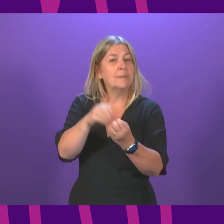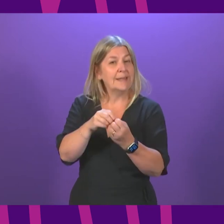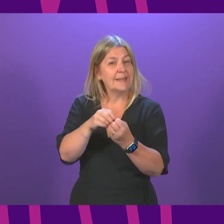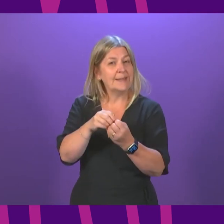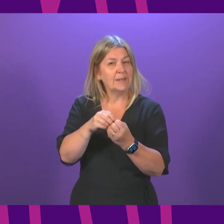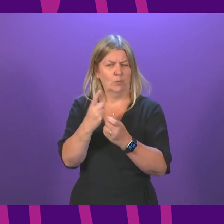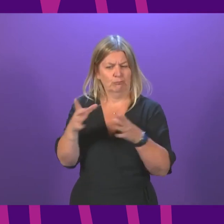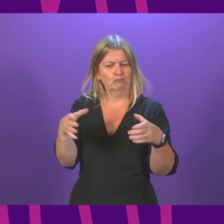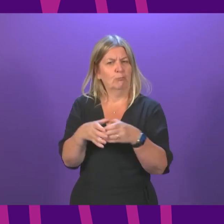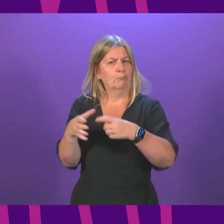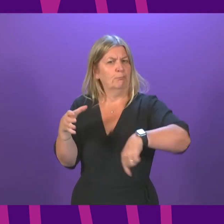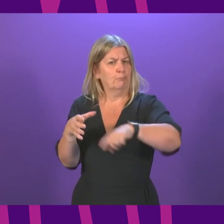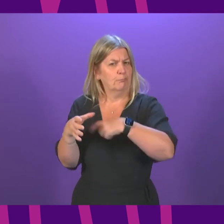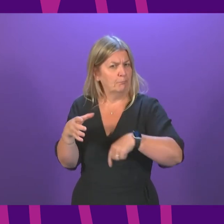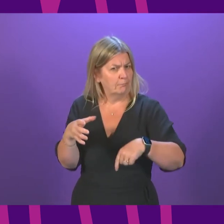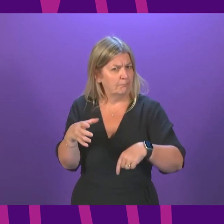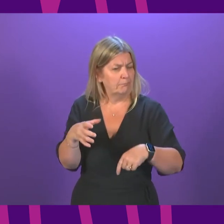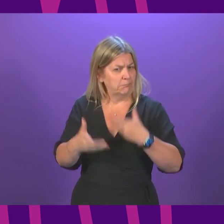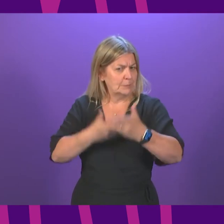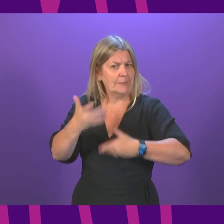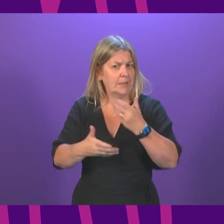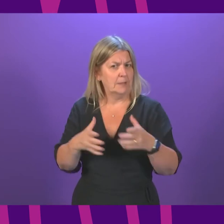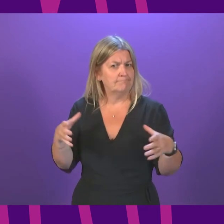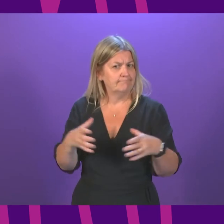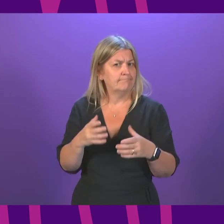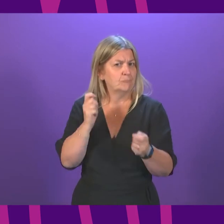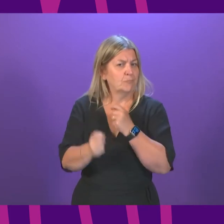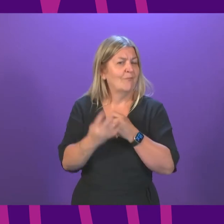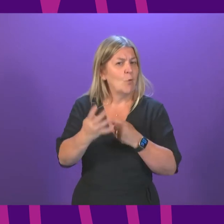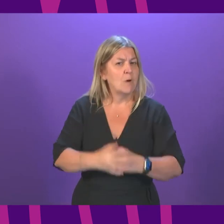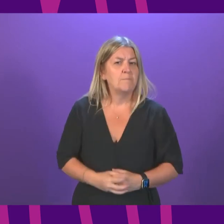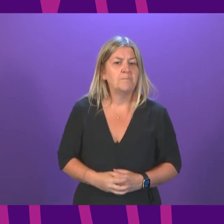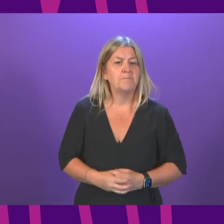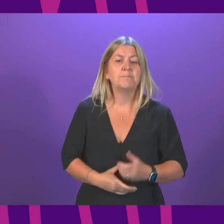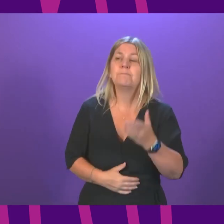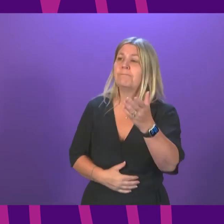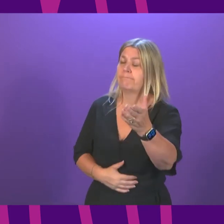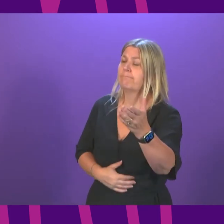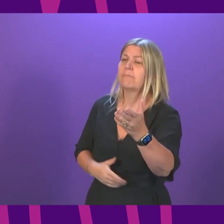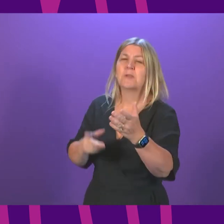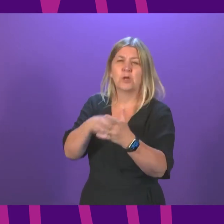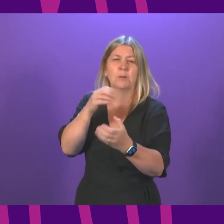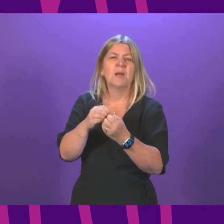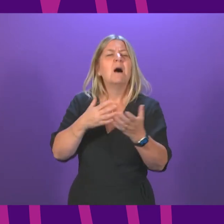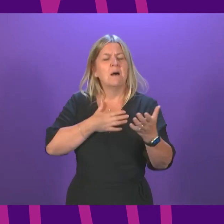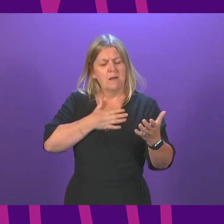is the only amendment in the group.